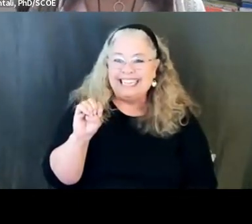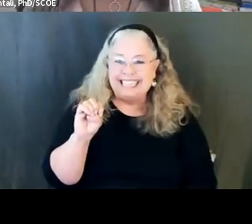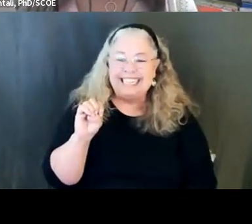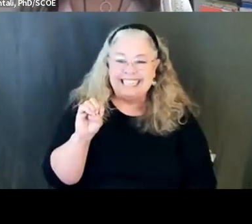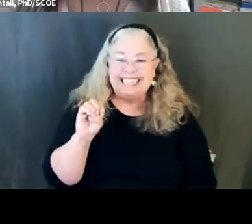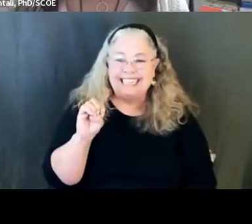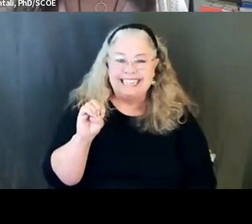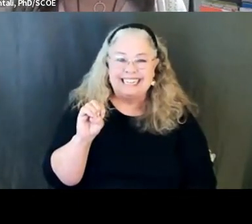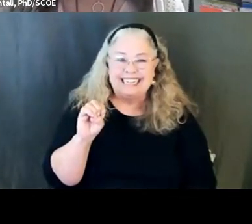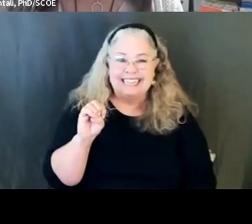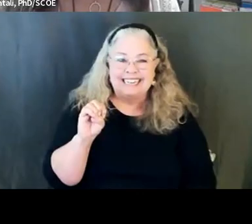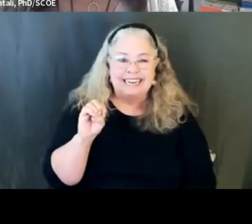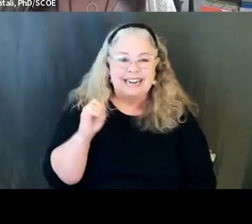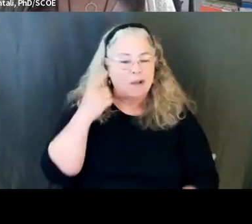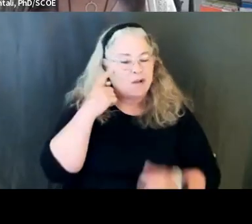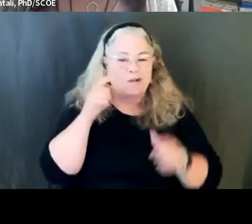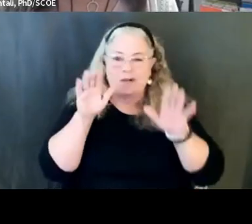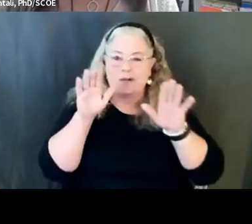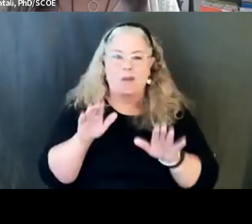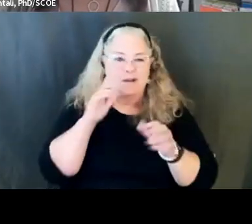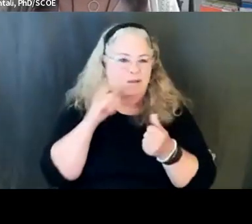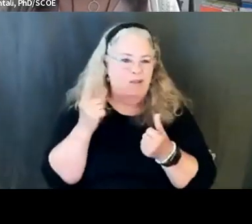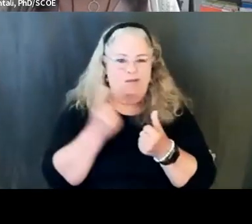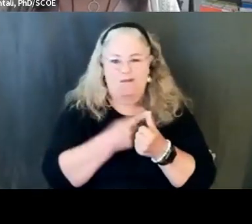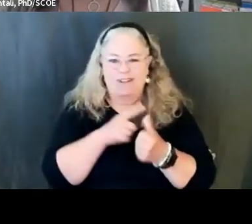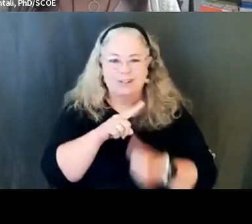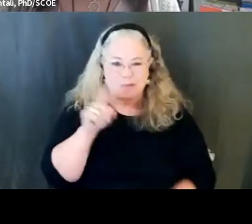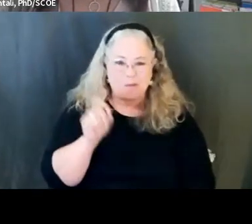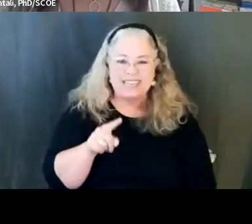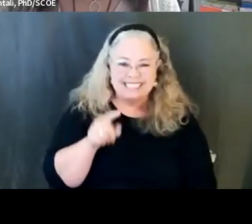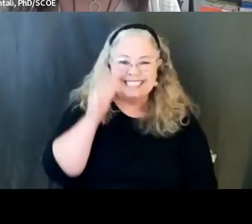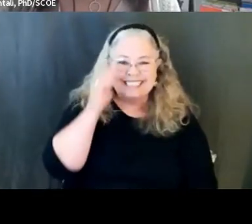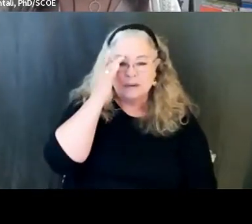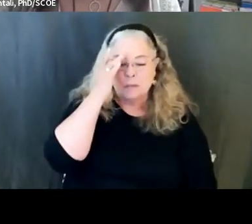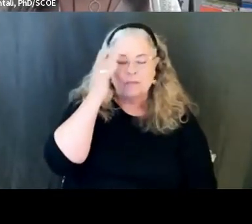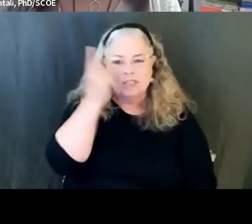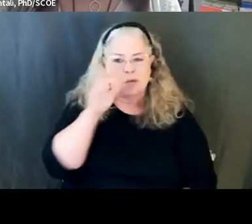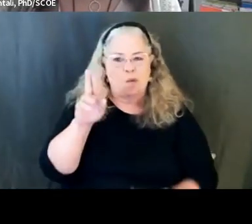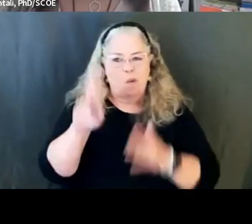I think this you know you would be great for this first question considering your role so